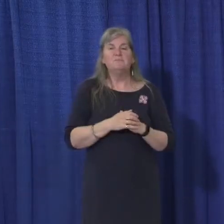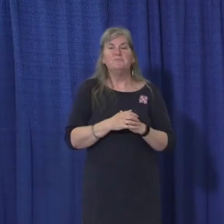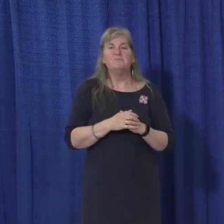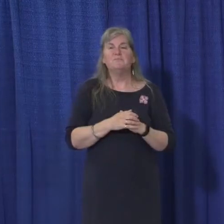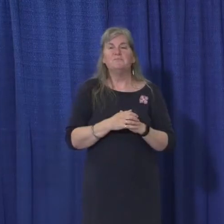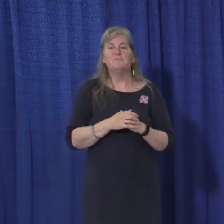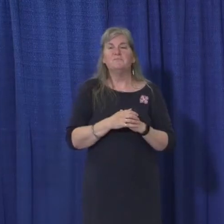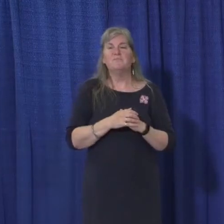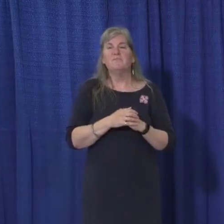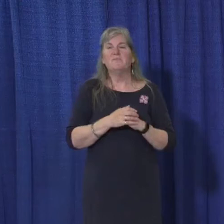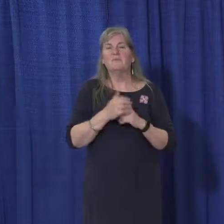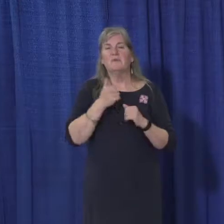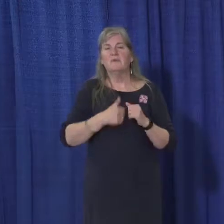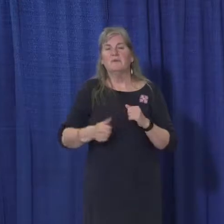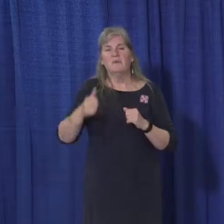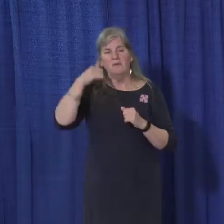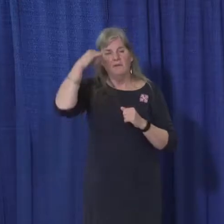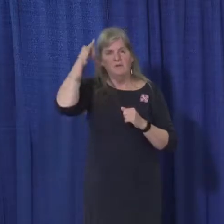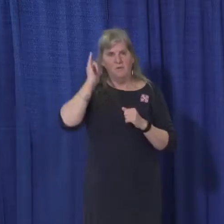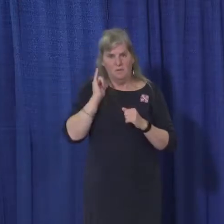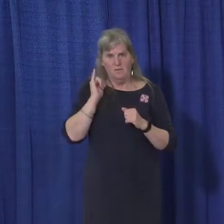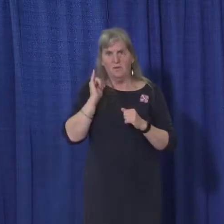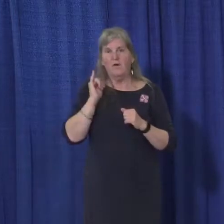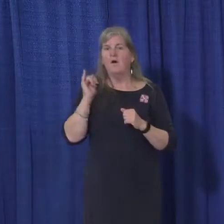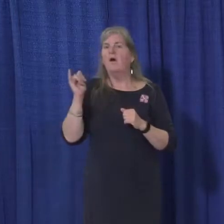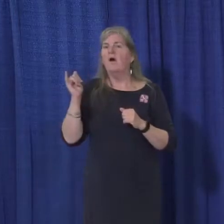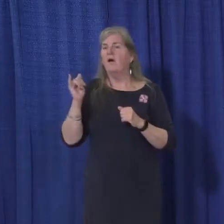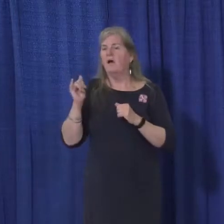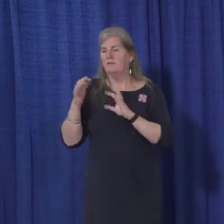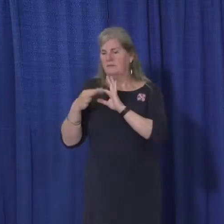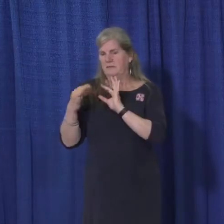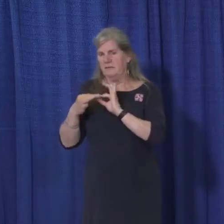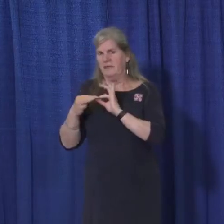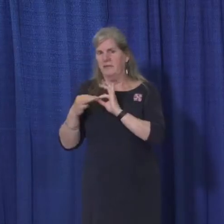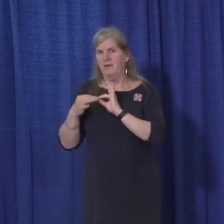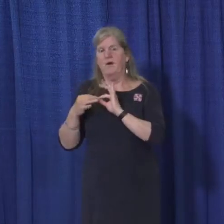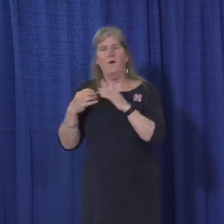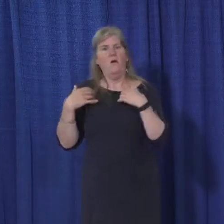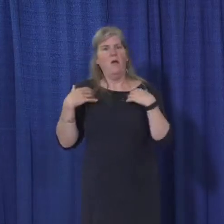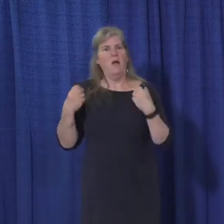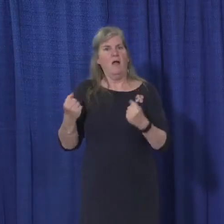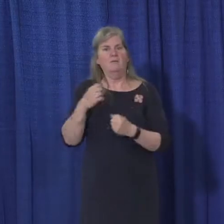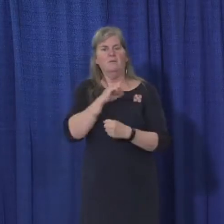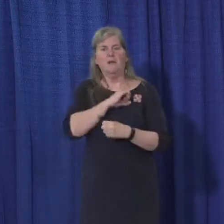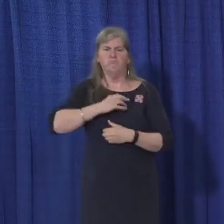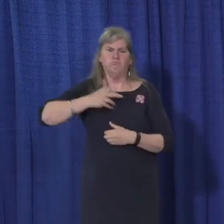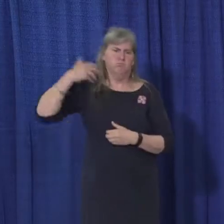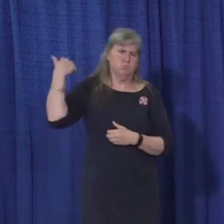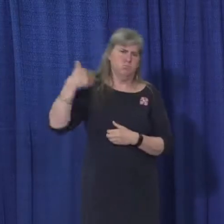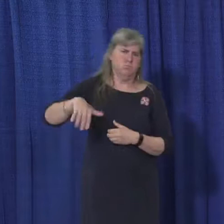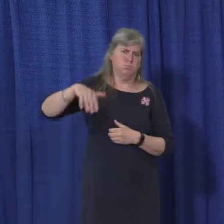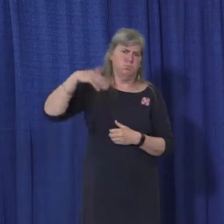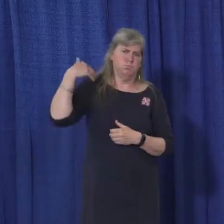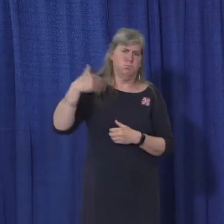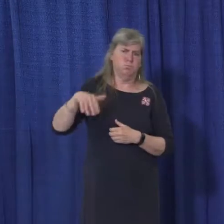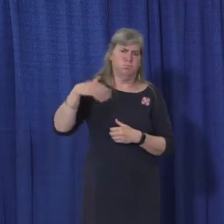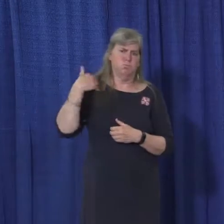I think the premier said it, they happen slammed and they have.